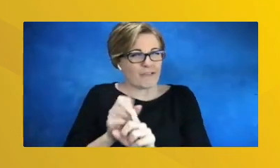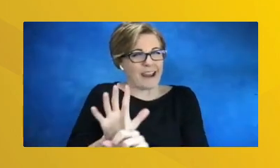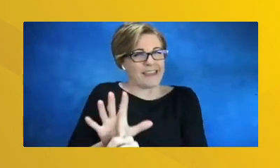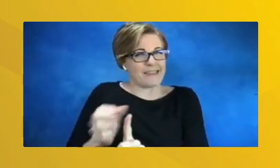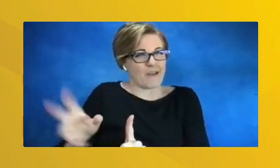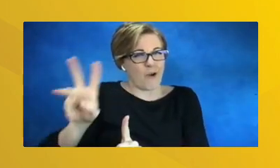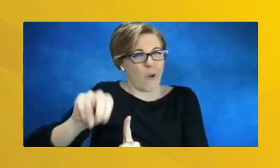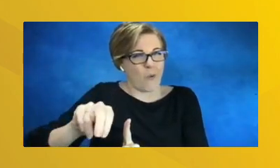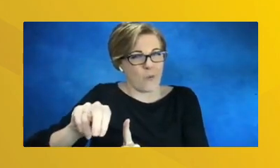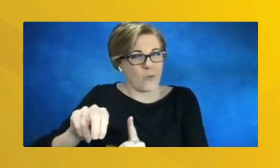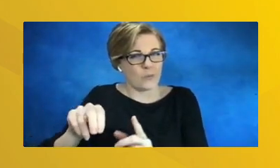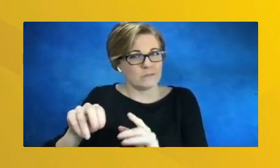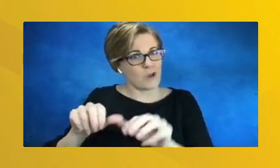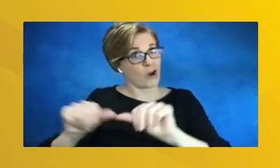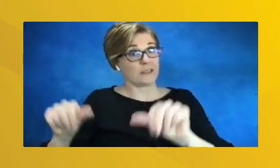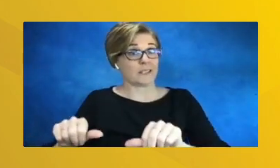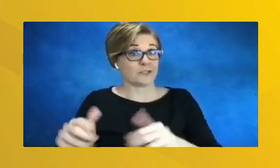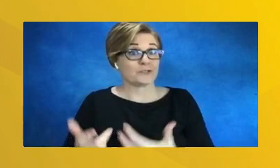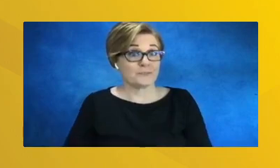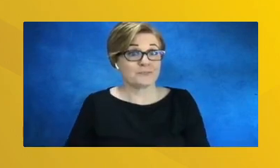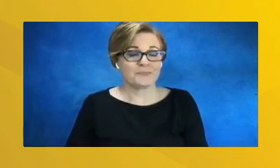architecture.